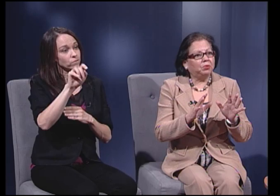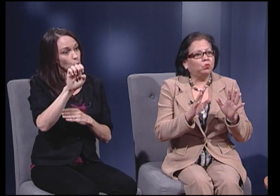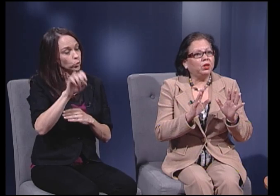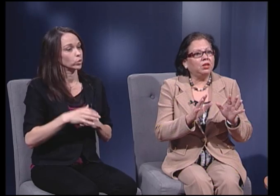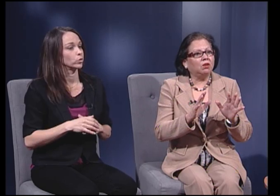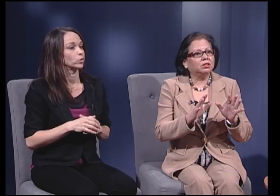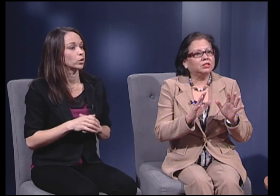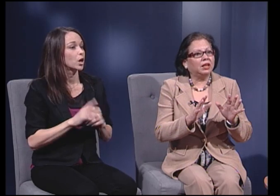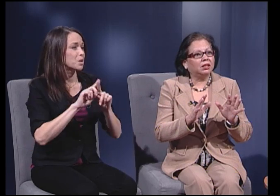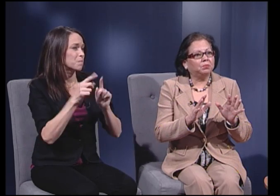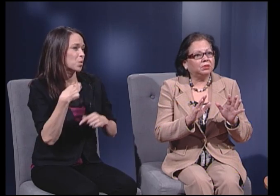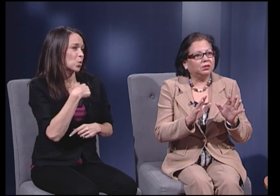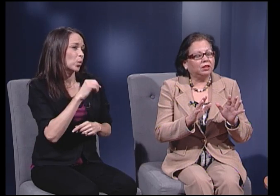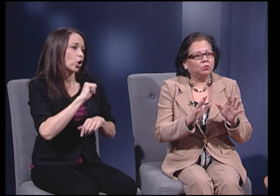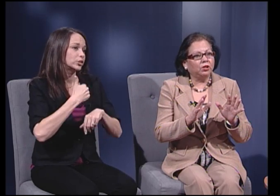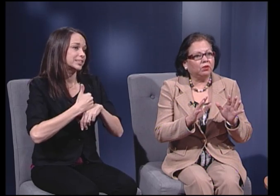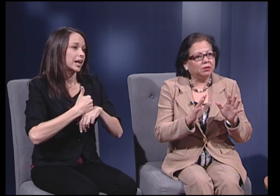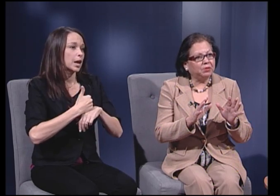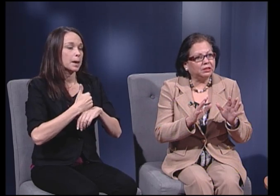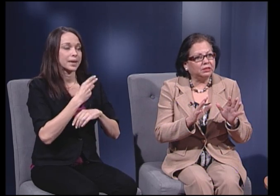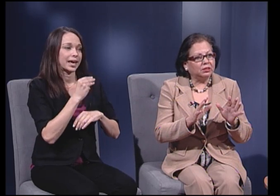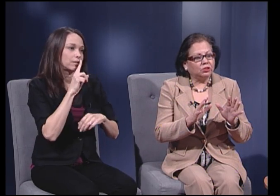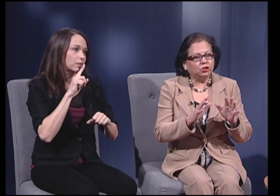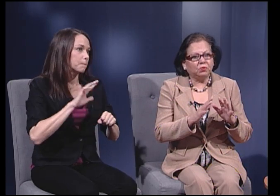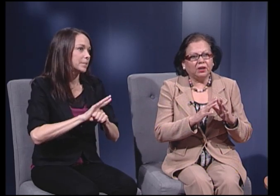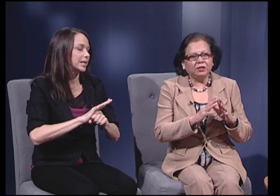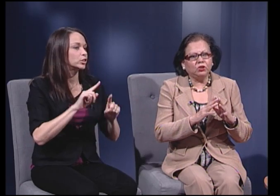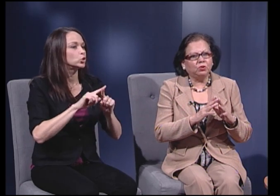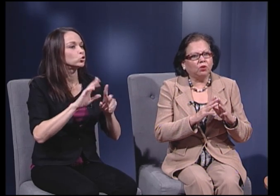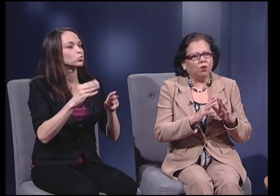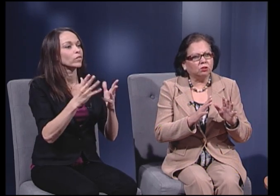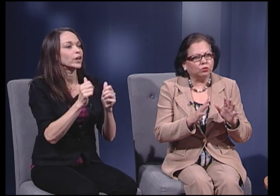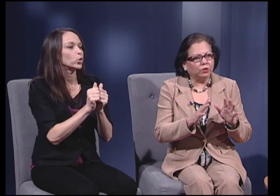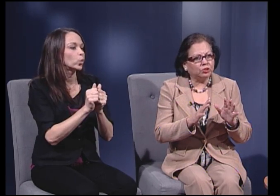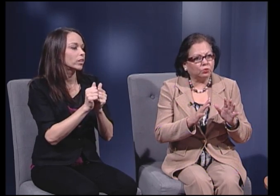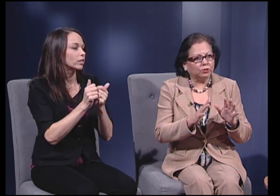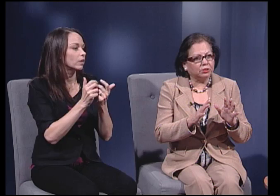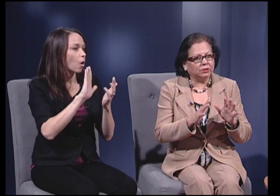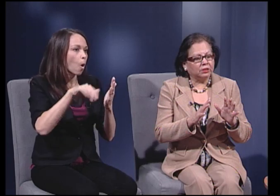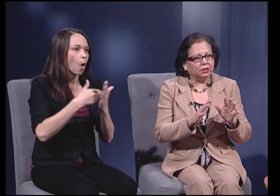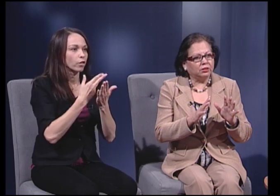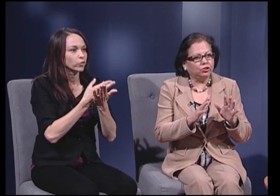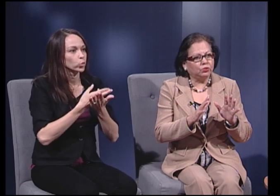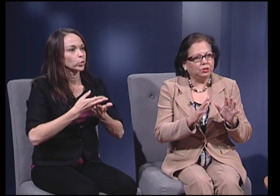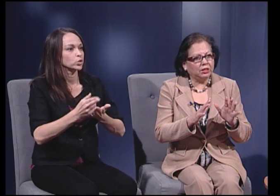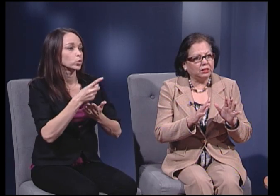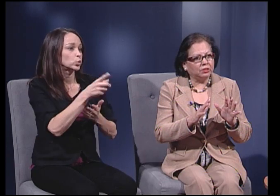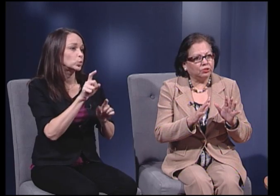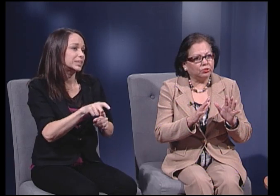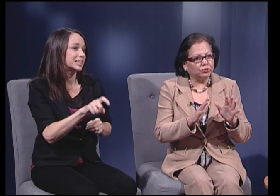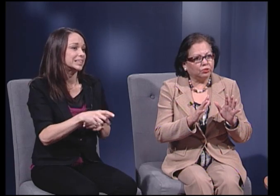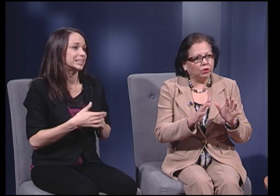But we are set up and we are committed to providing you with all the resources that you need to know